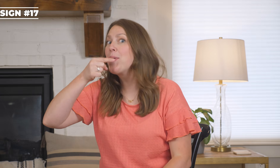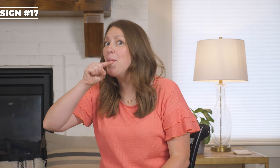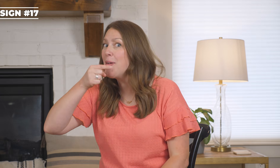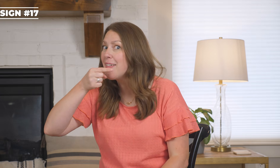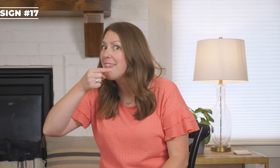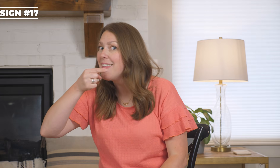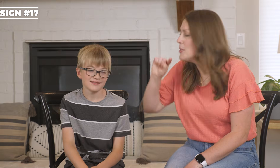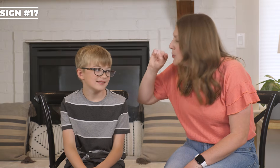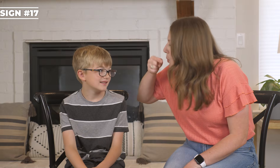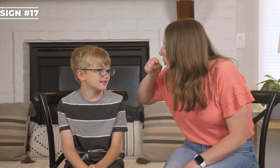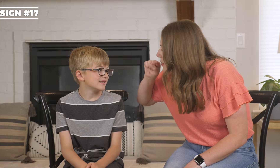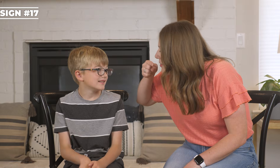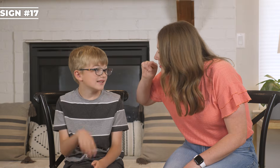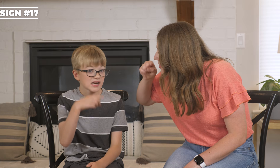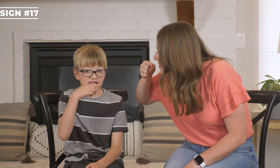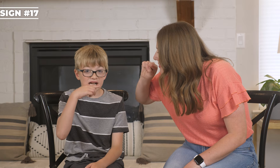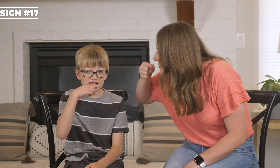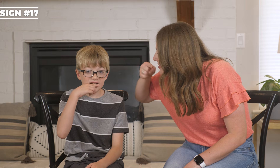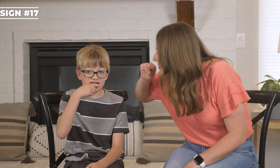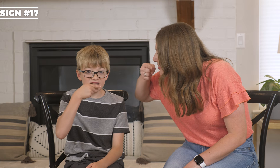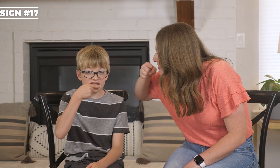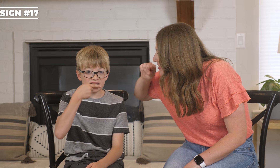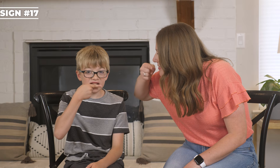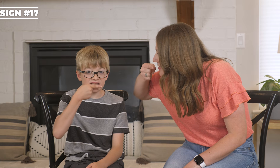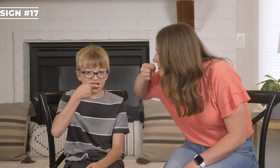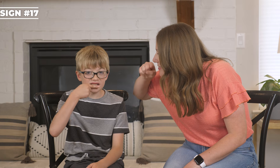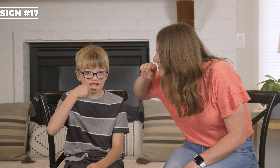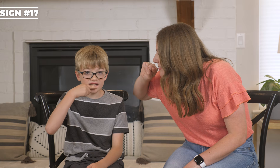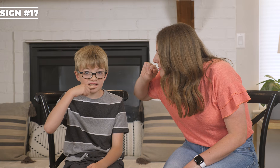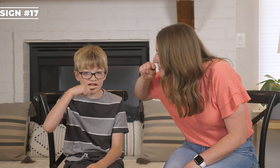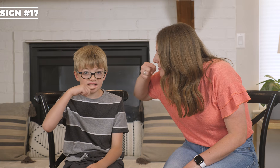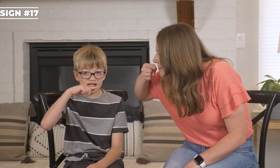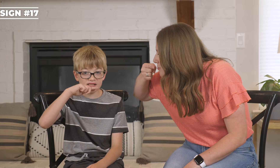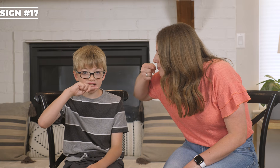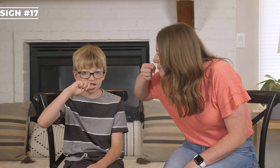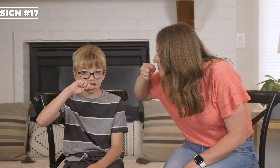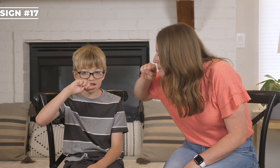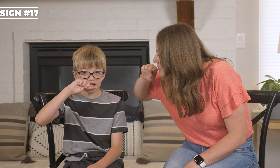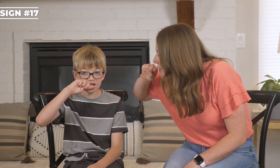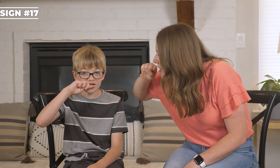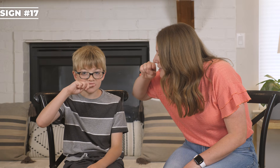corn. Corn. Yummm. You